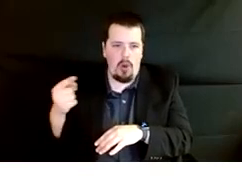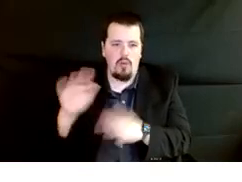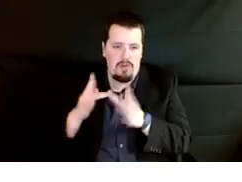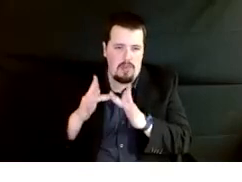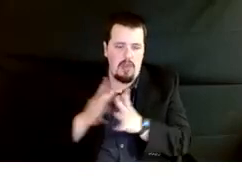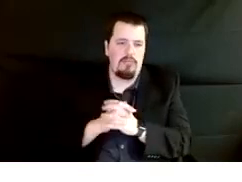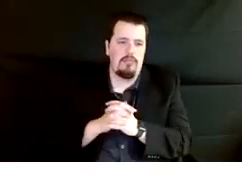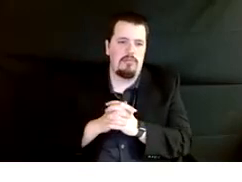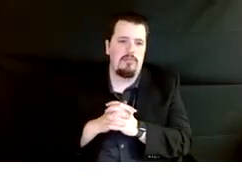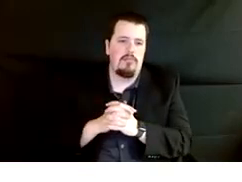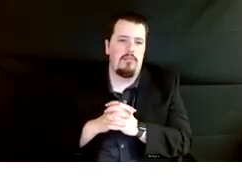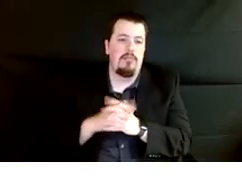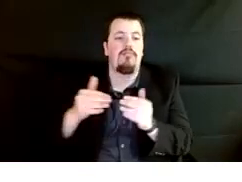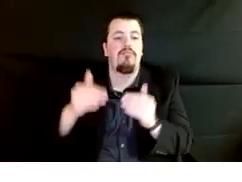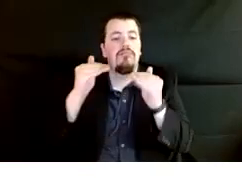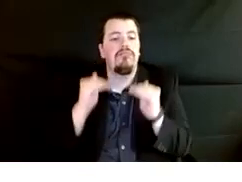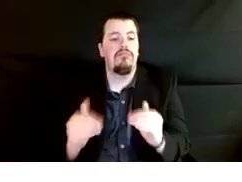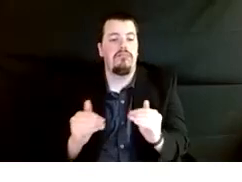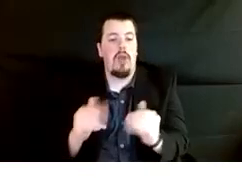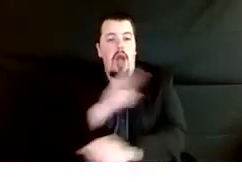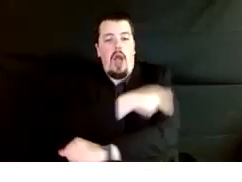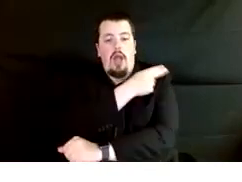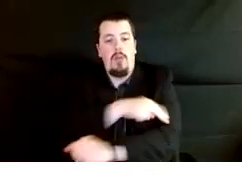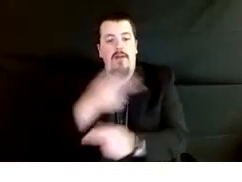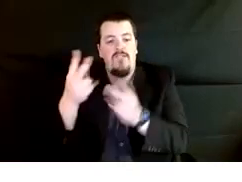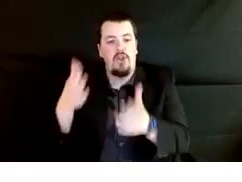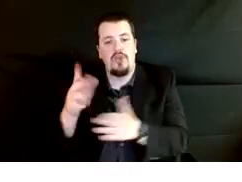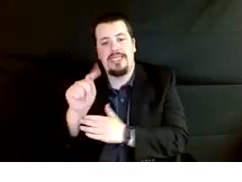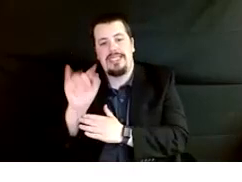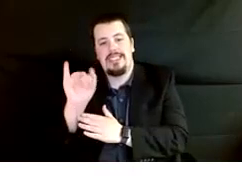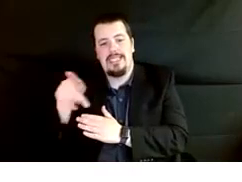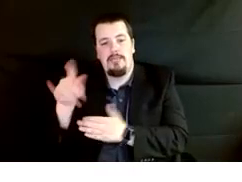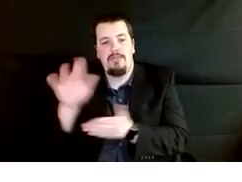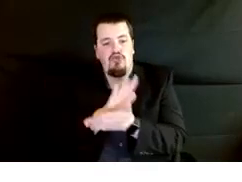the next resource is Hospital Visitor Tip Sheet for Individuals with Disabilities